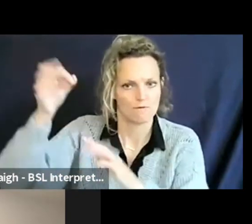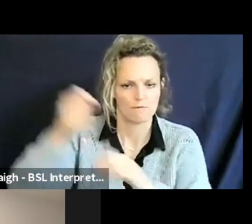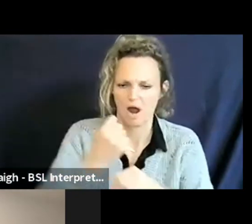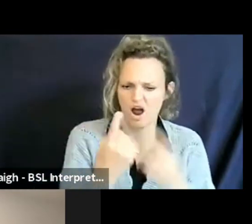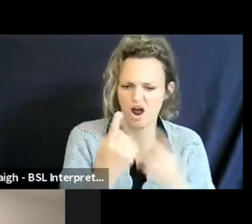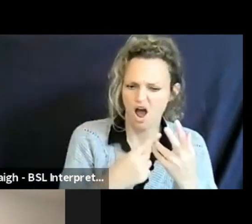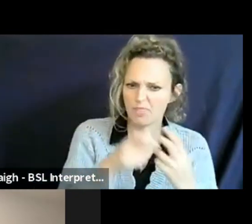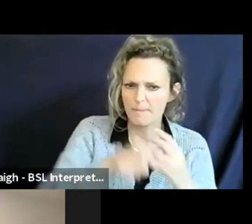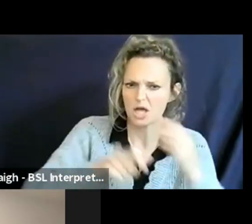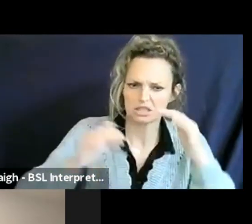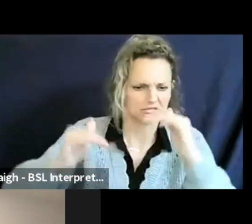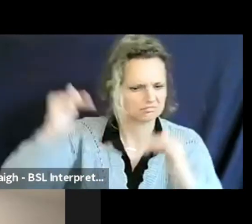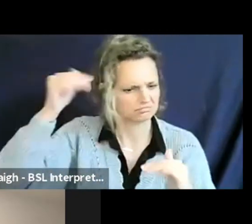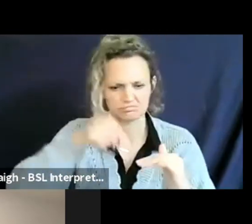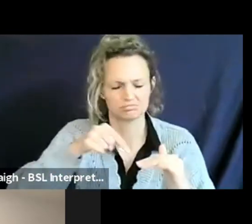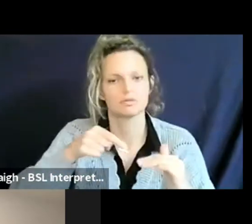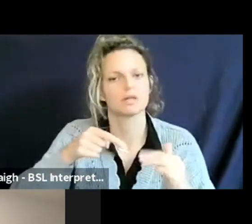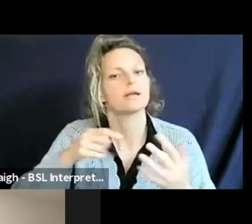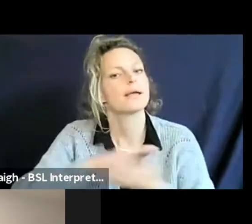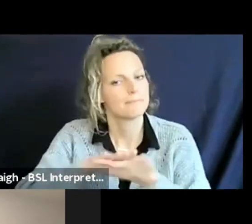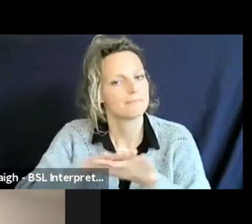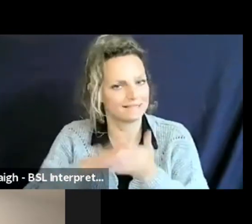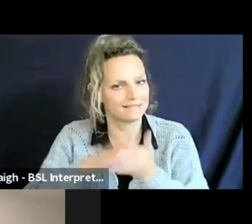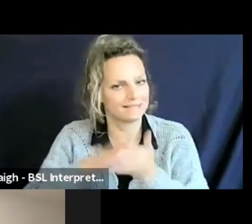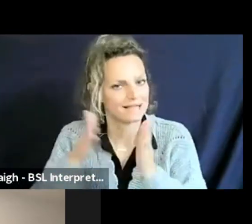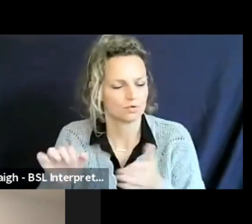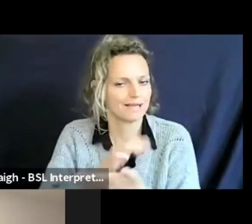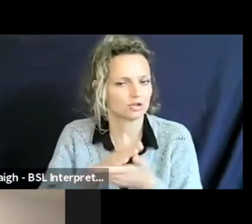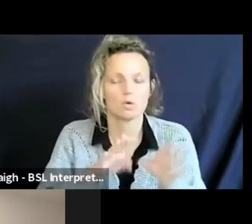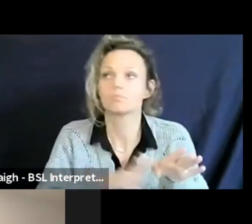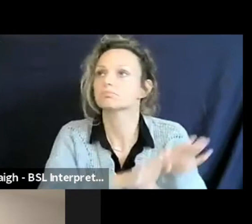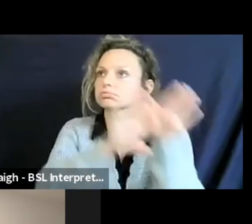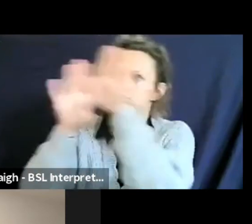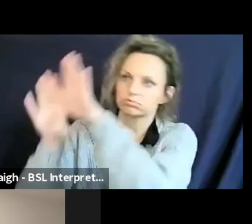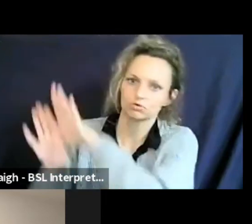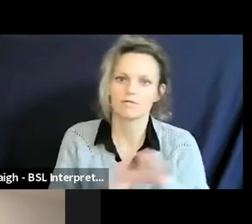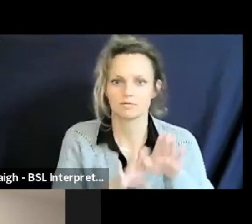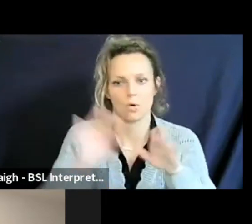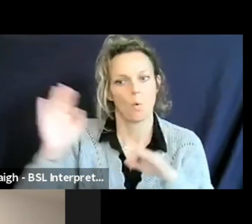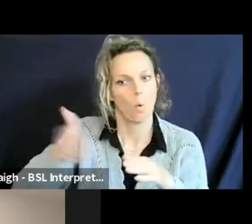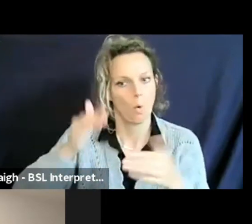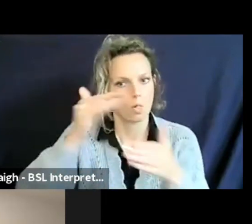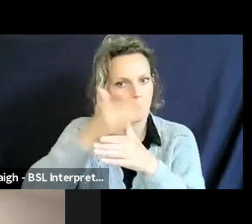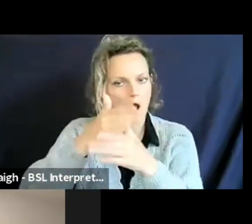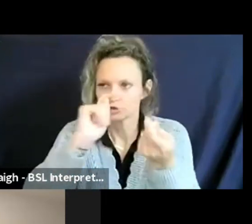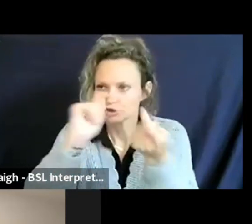It's unfair that if one person gets an adjustment another person doesn't.